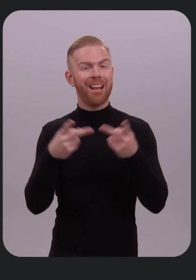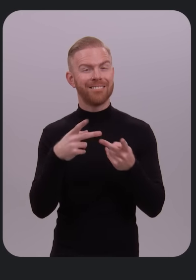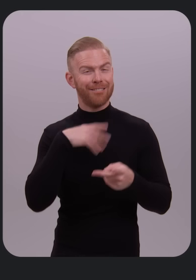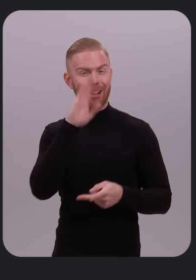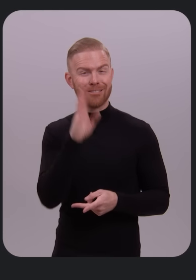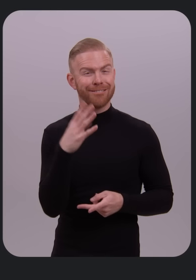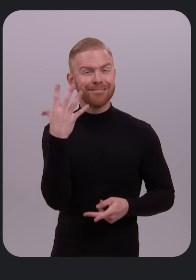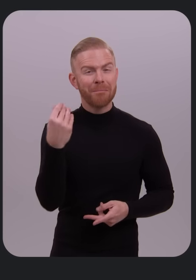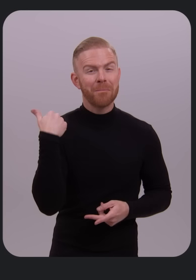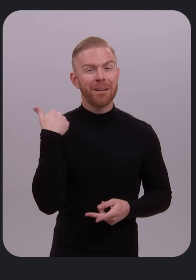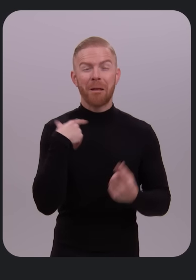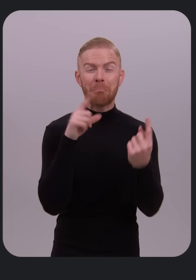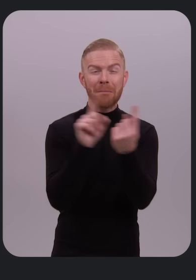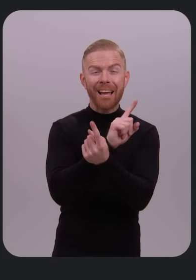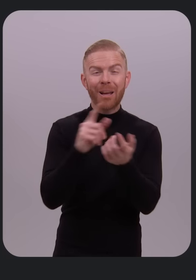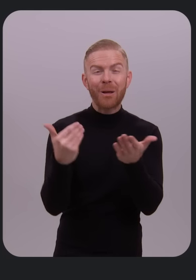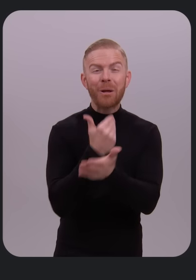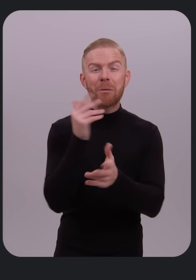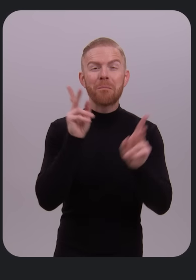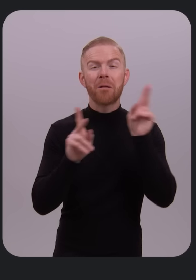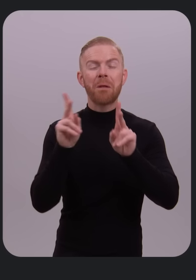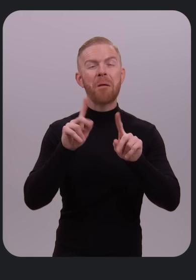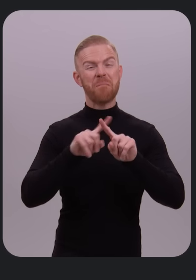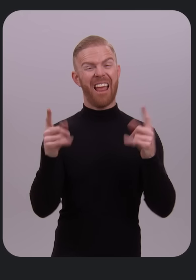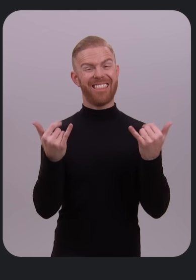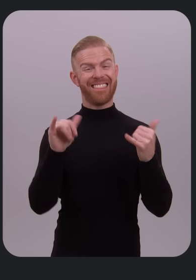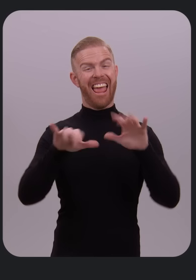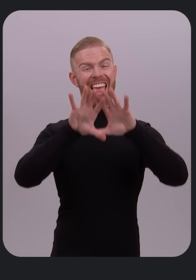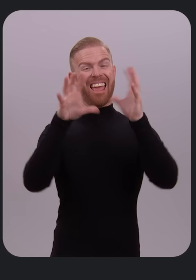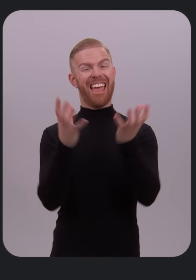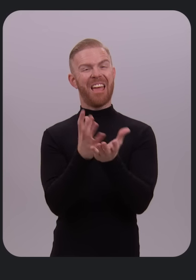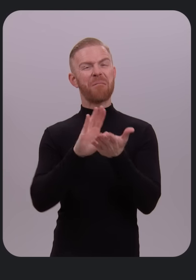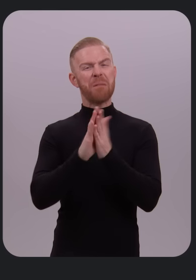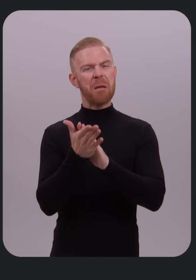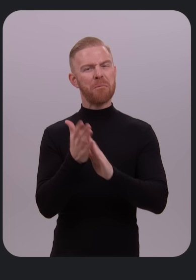But it definitely is becoming more difficult. Hello there. Hello.